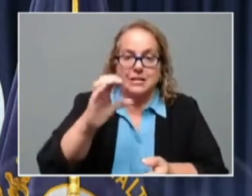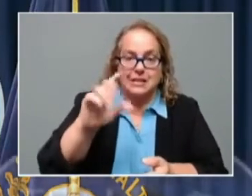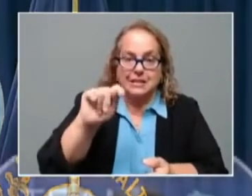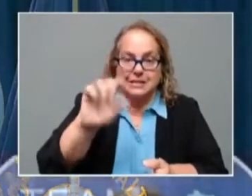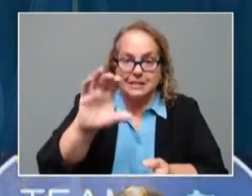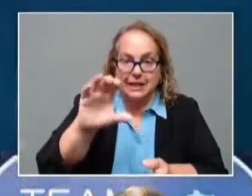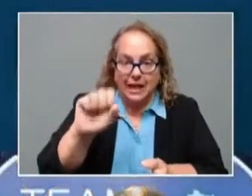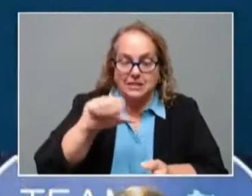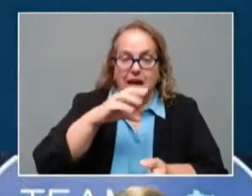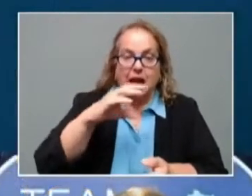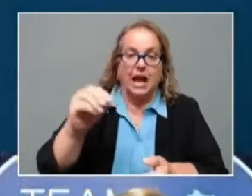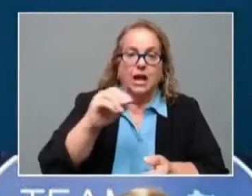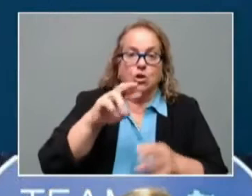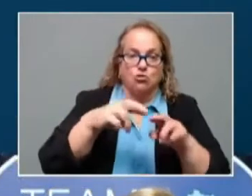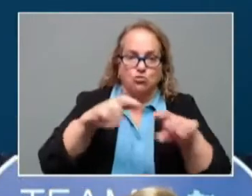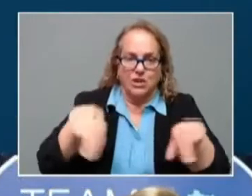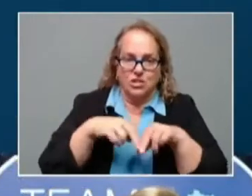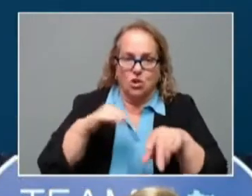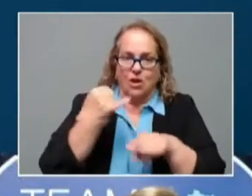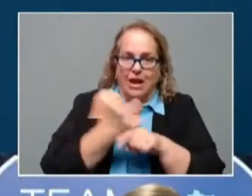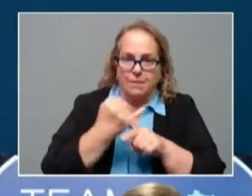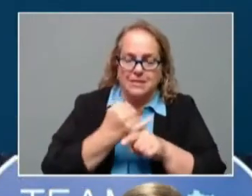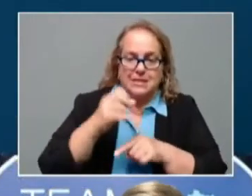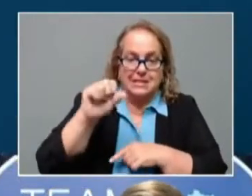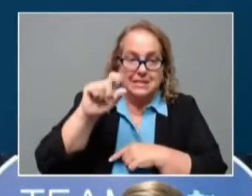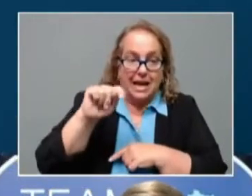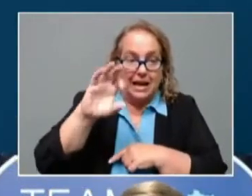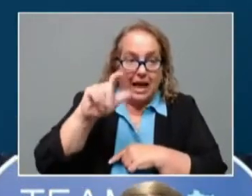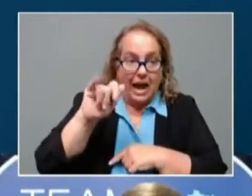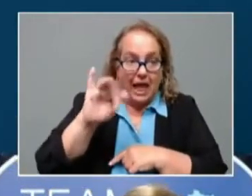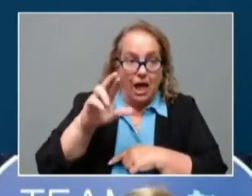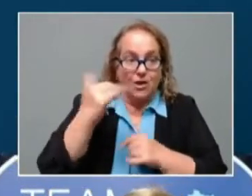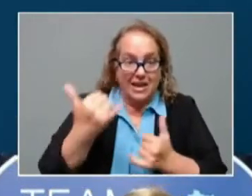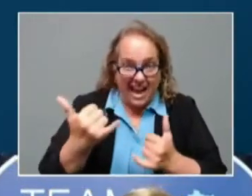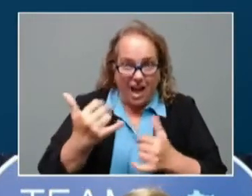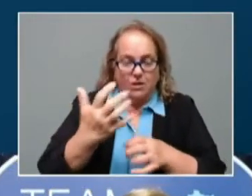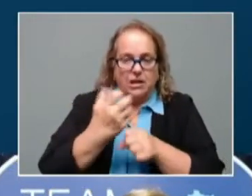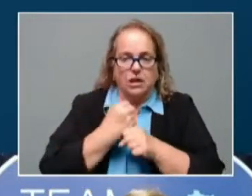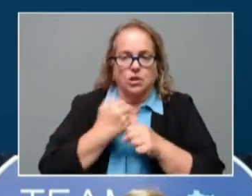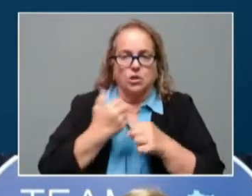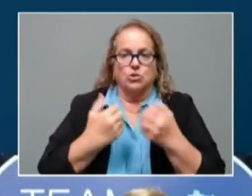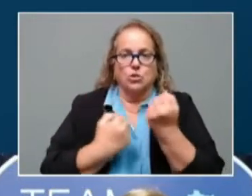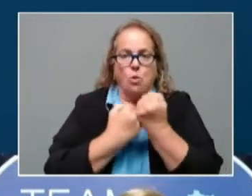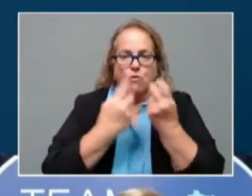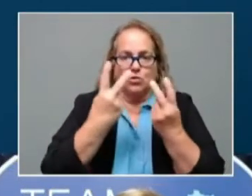ST Clair. Now receiving support from two separate schools, Galen and Casey